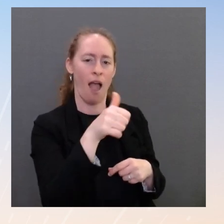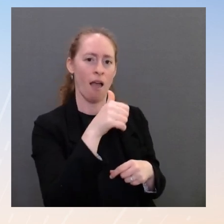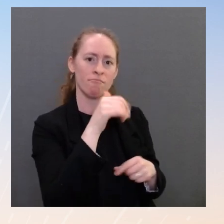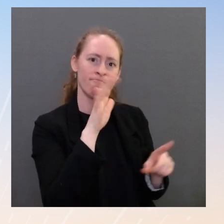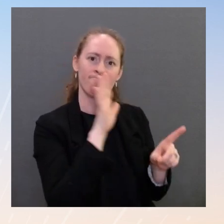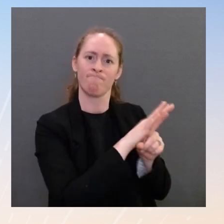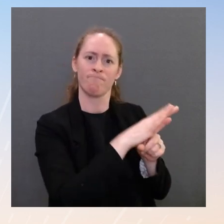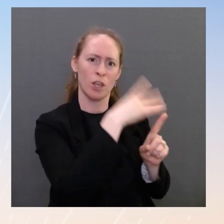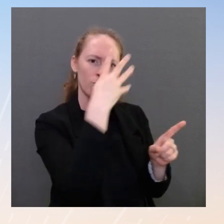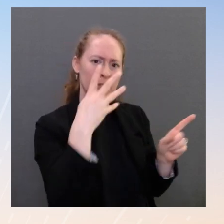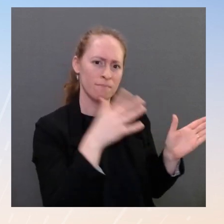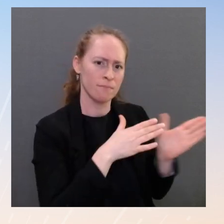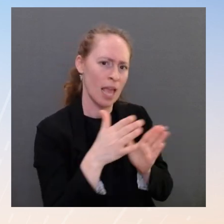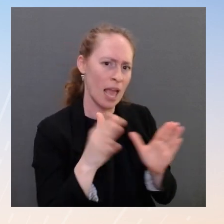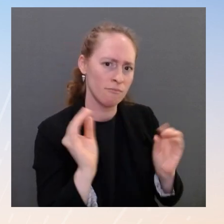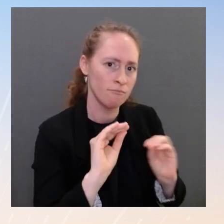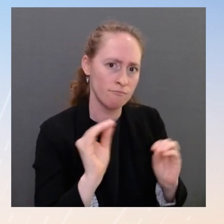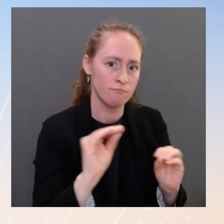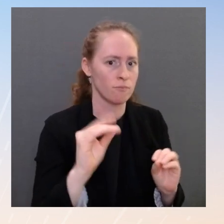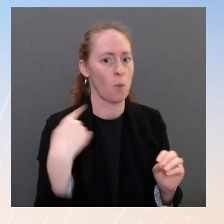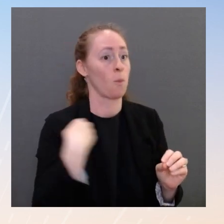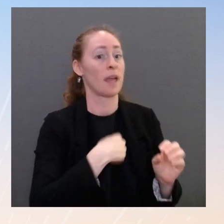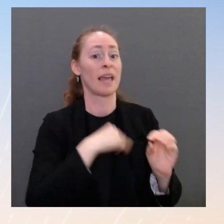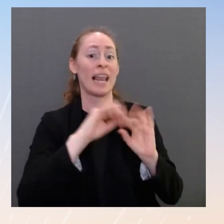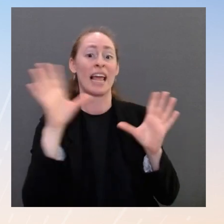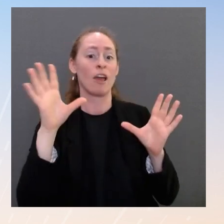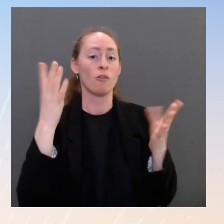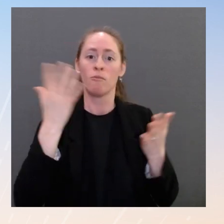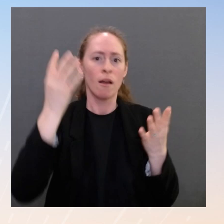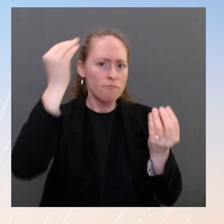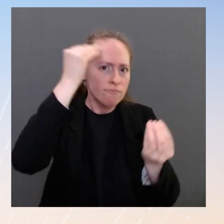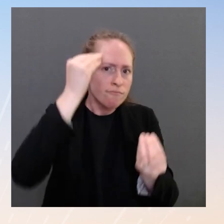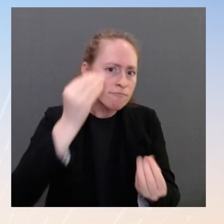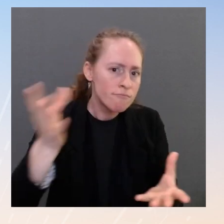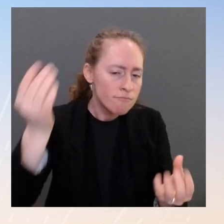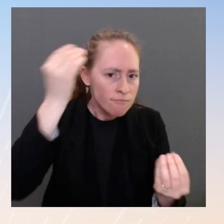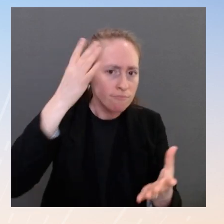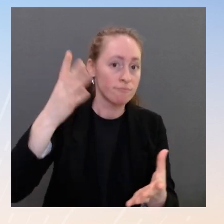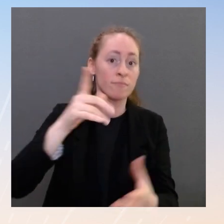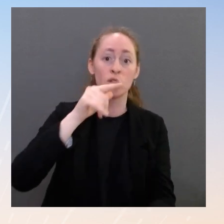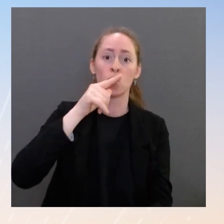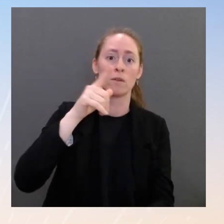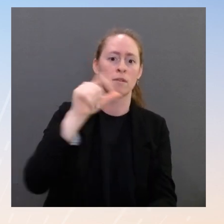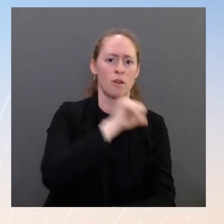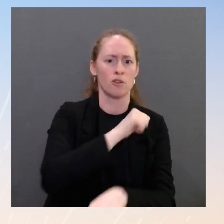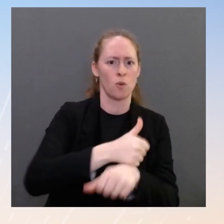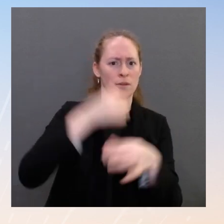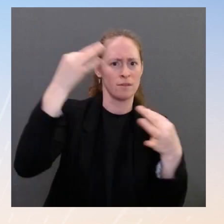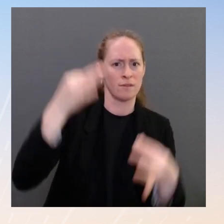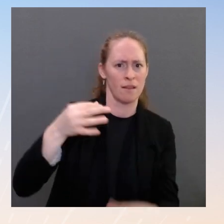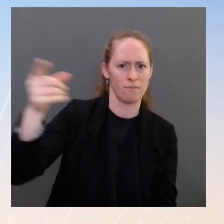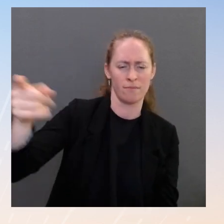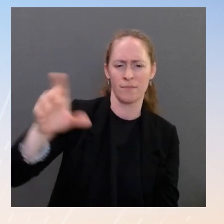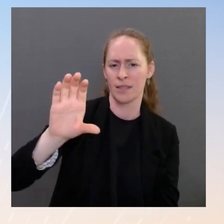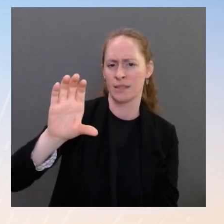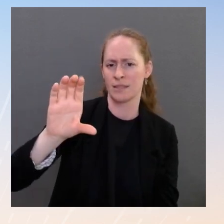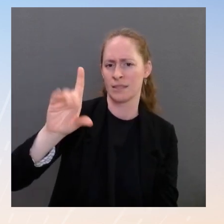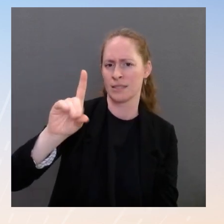and to lift it was made by the CDC. Just to note the six-point plan that Secretary Mayorkas put out and talked about today,